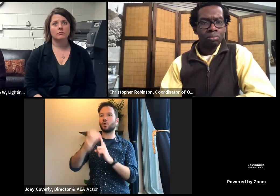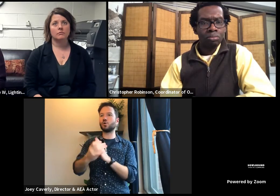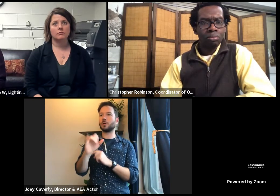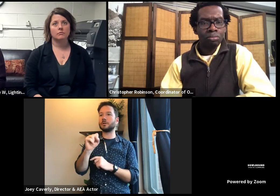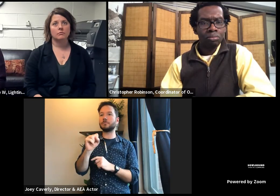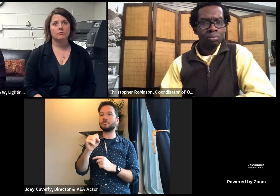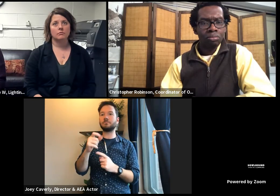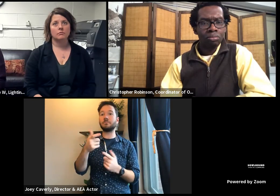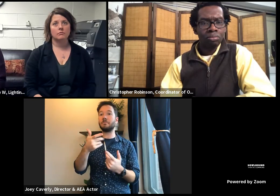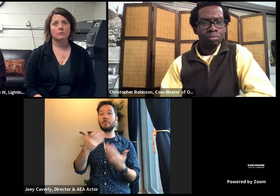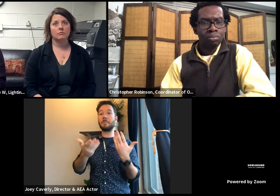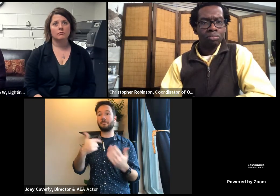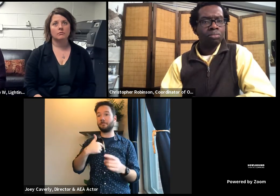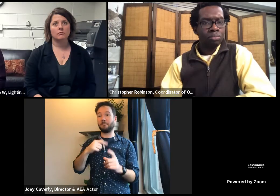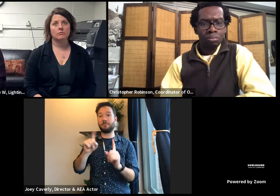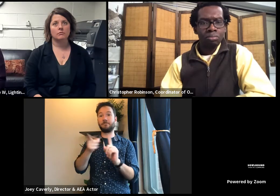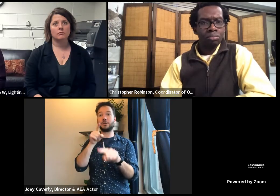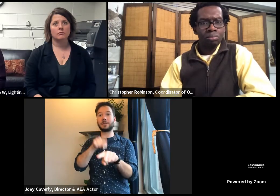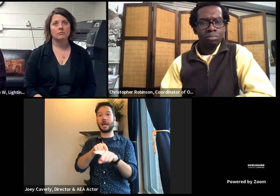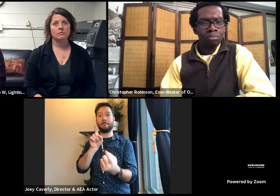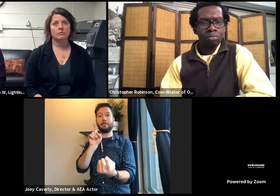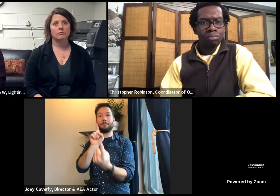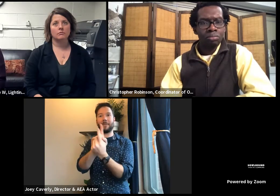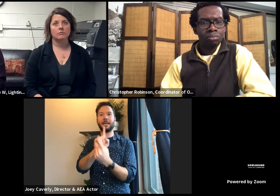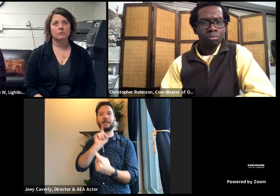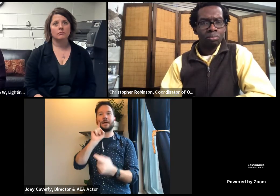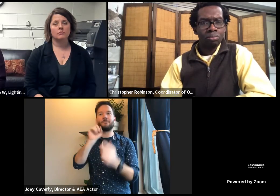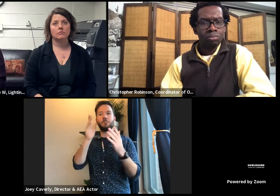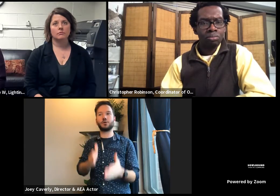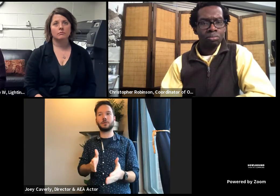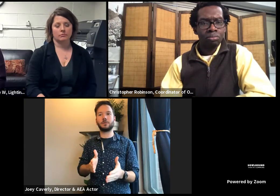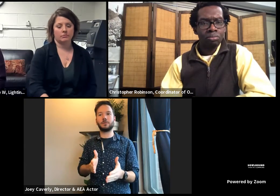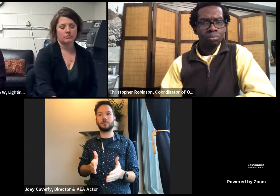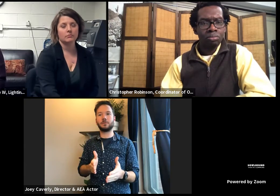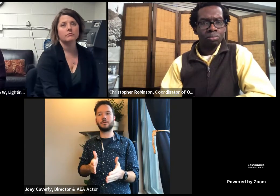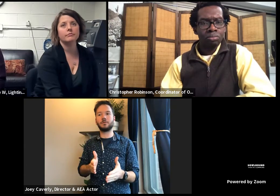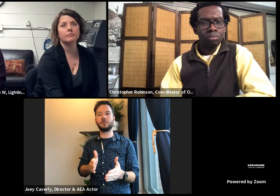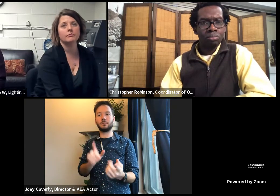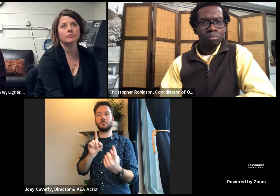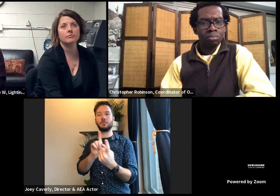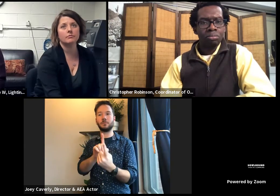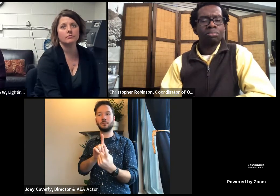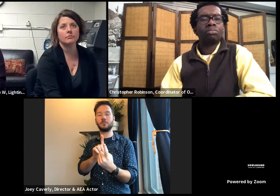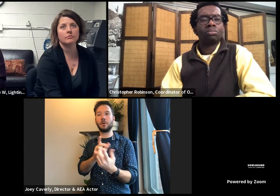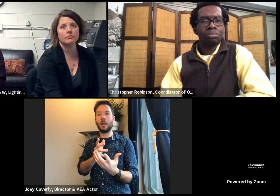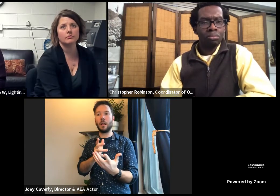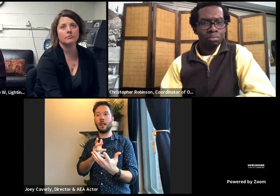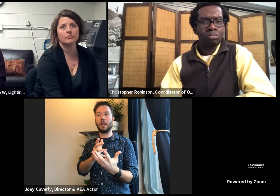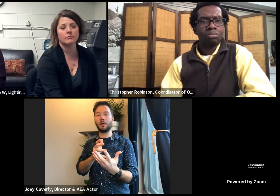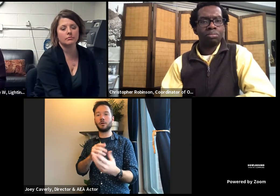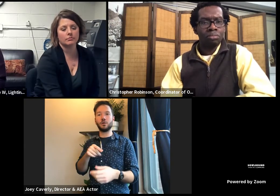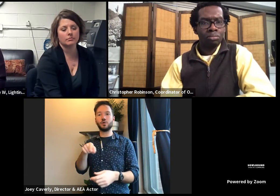However, many of the people that thought of this grand idea had no idea about deaf culture. It was perhaps the first time